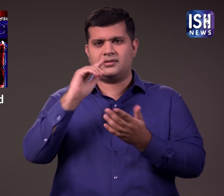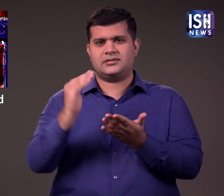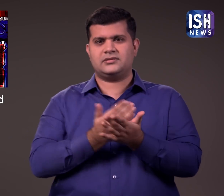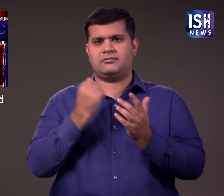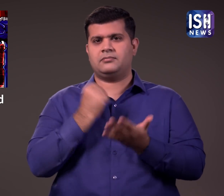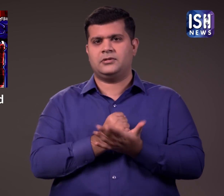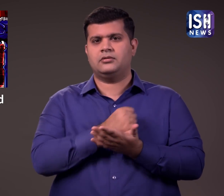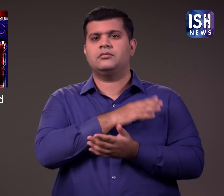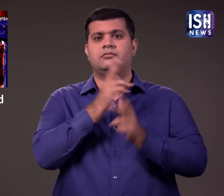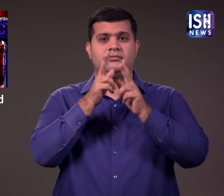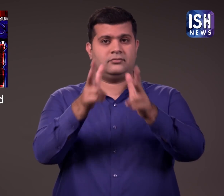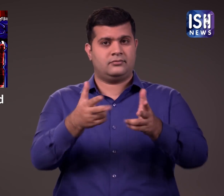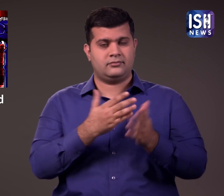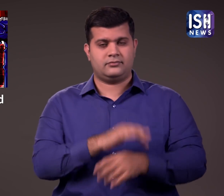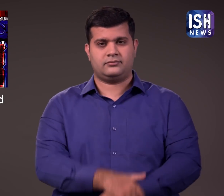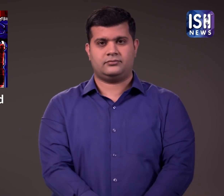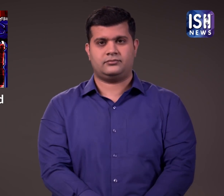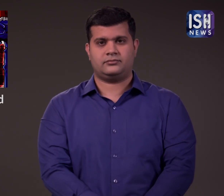This is to ensure women's safety.